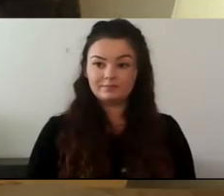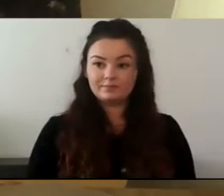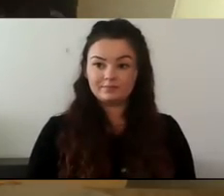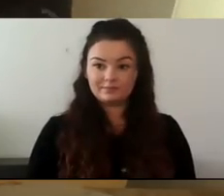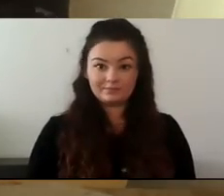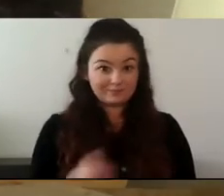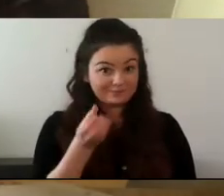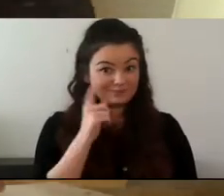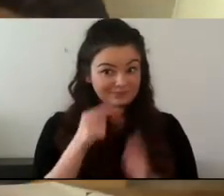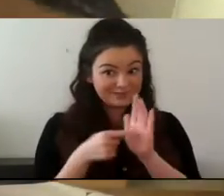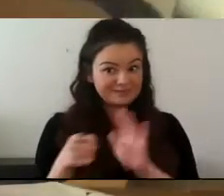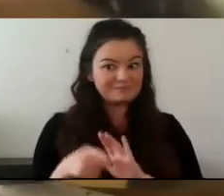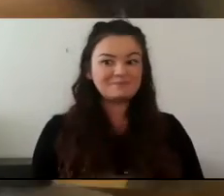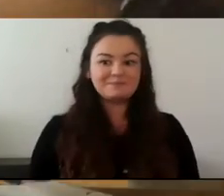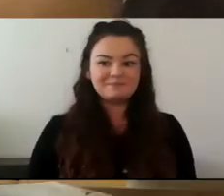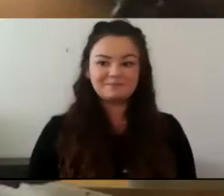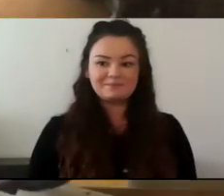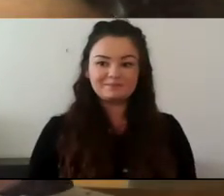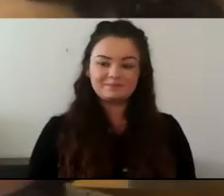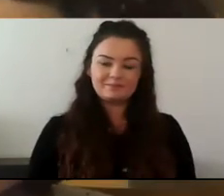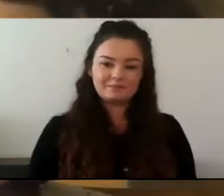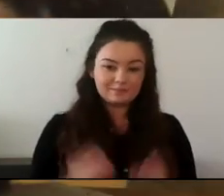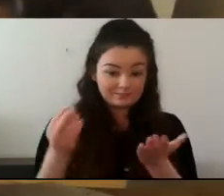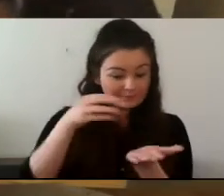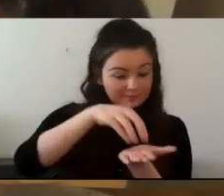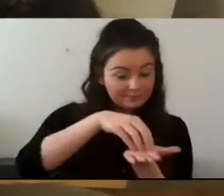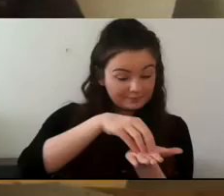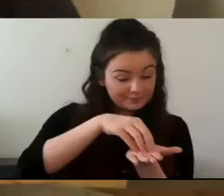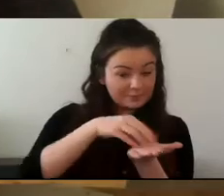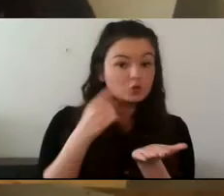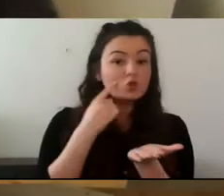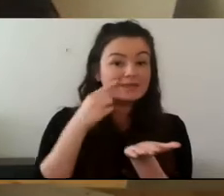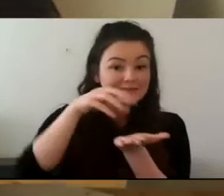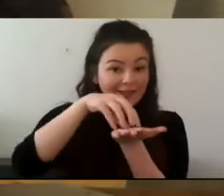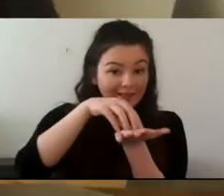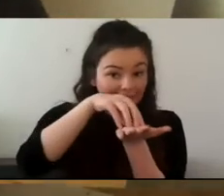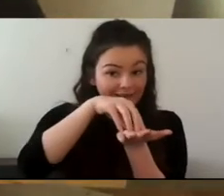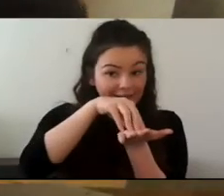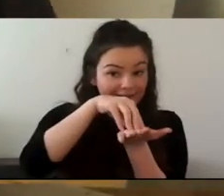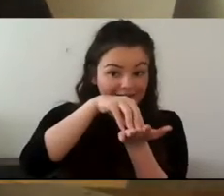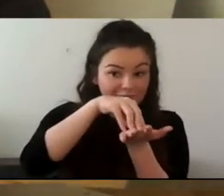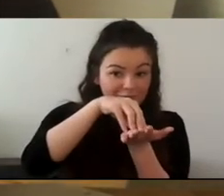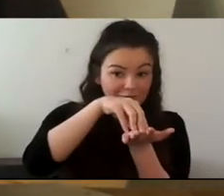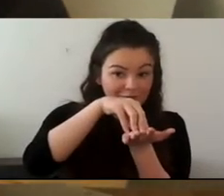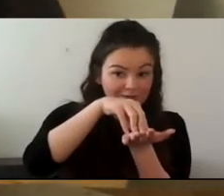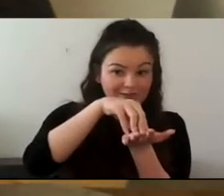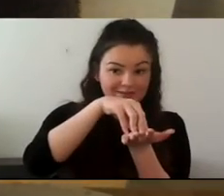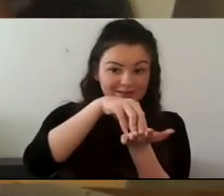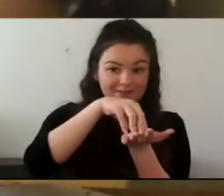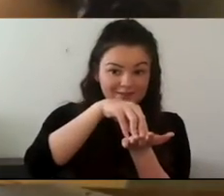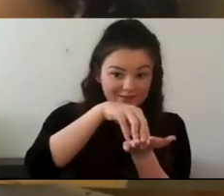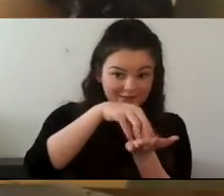There we go. I'm going to hold it down, give it a gentle press, press, press, press. Three, two, one